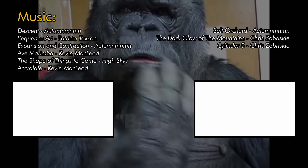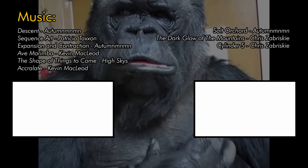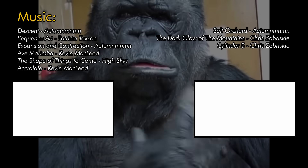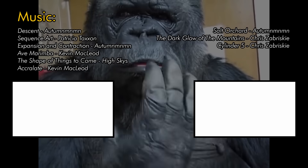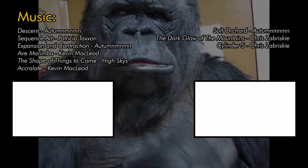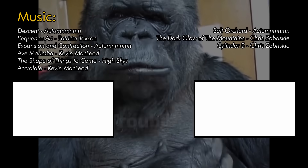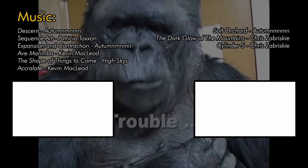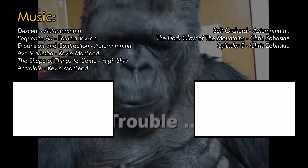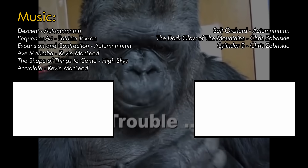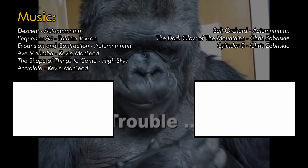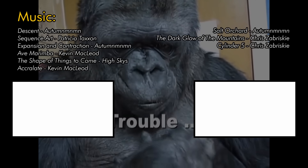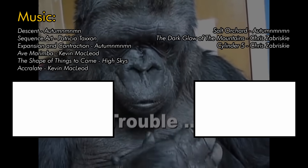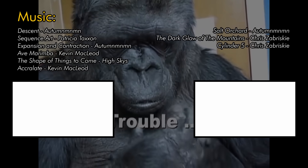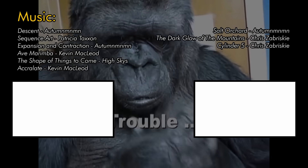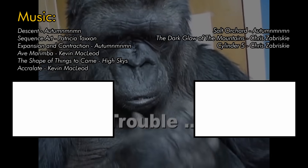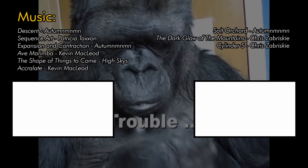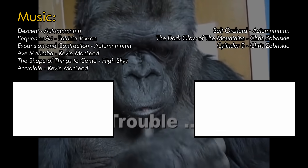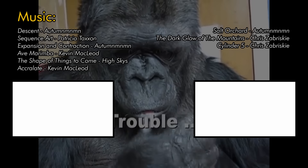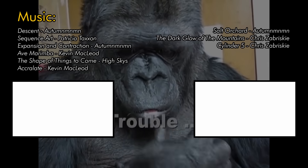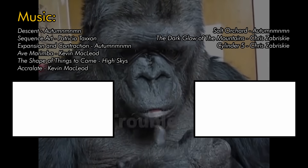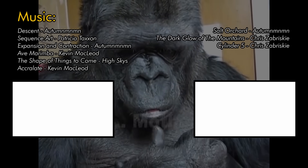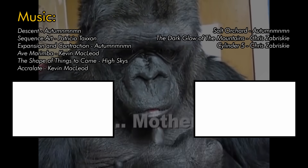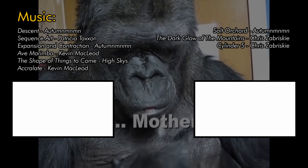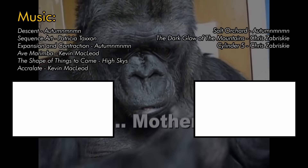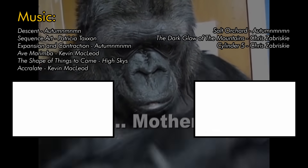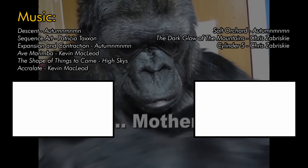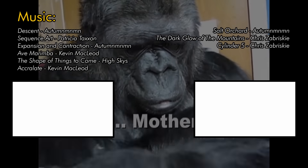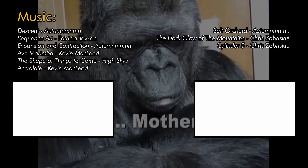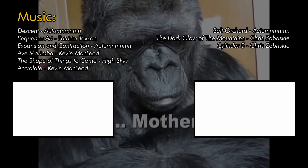And there's trouble sad trouble bad. Oh, sweetie. With the mother. Yes.